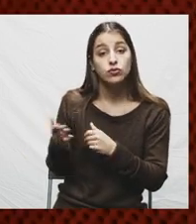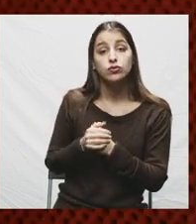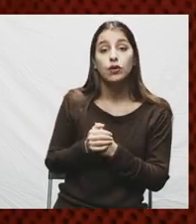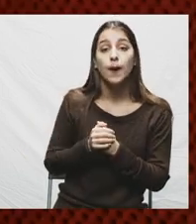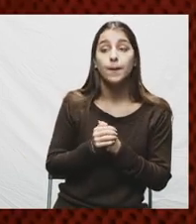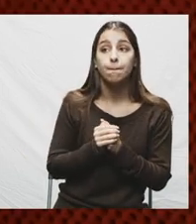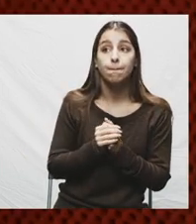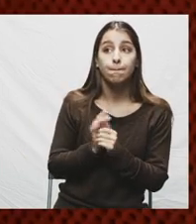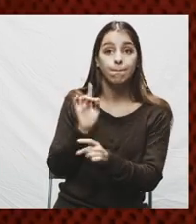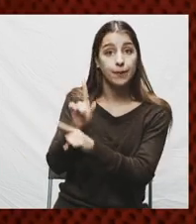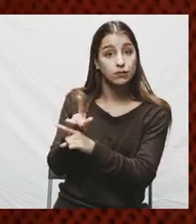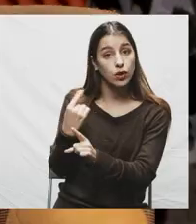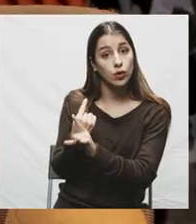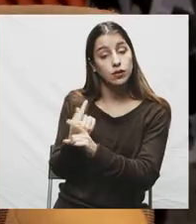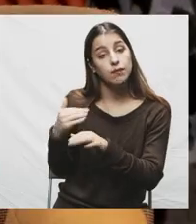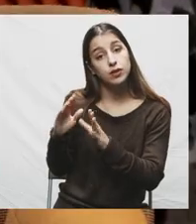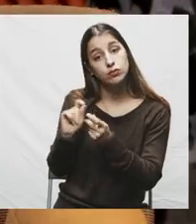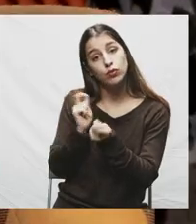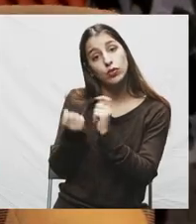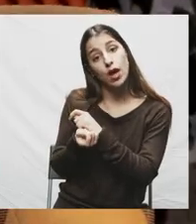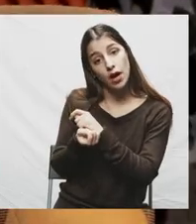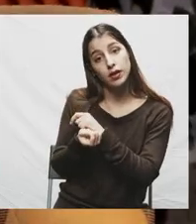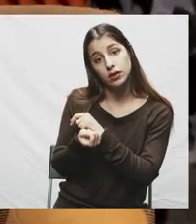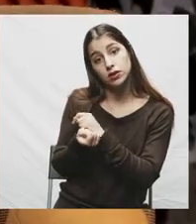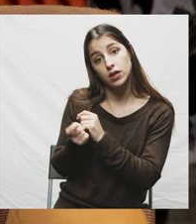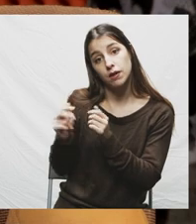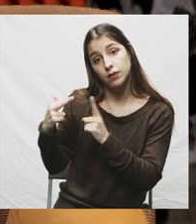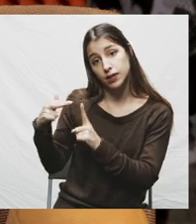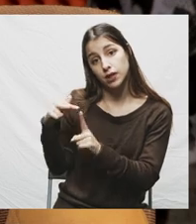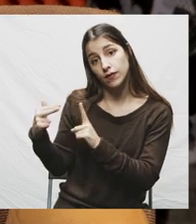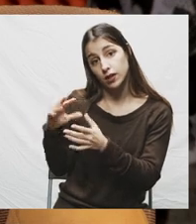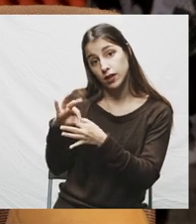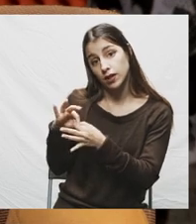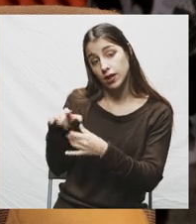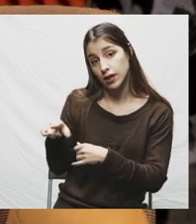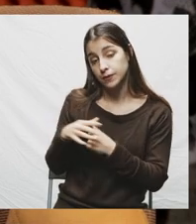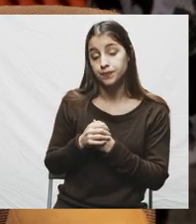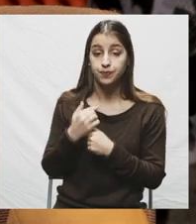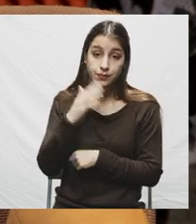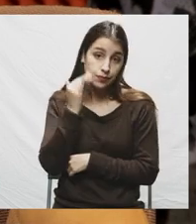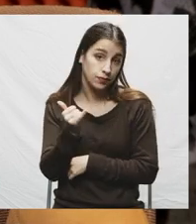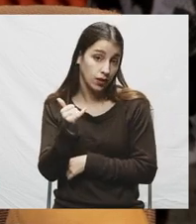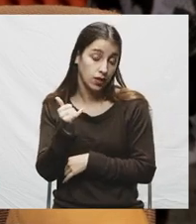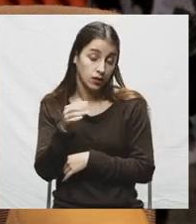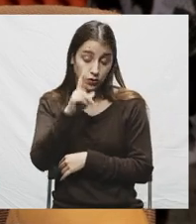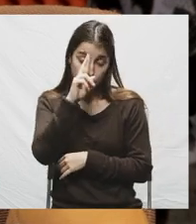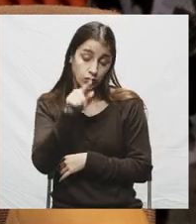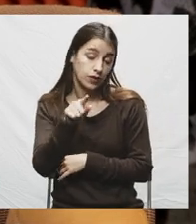or even facing the same thing, changing the way you look at that thing. I try to do that effort.